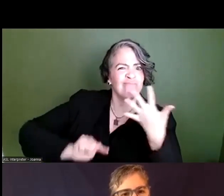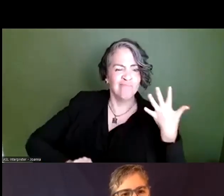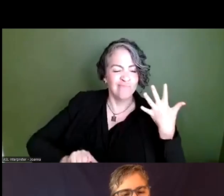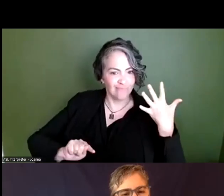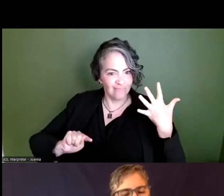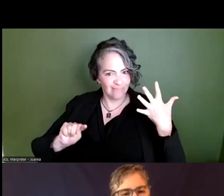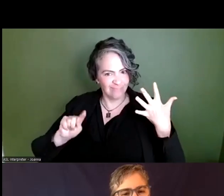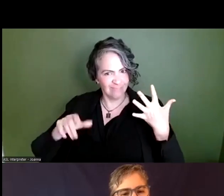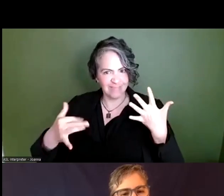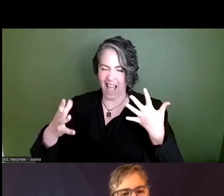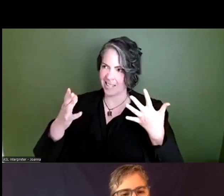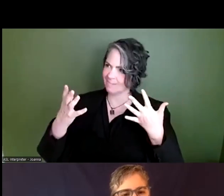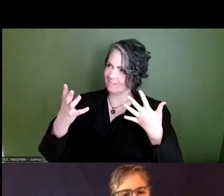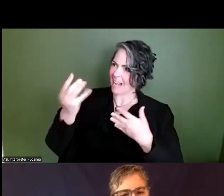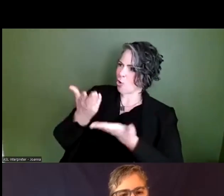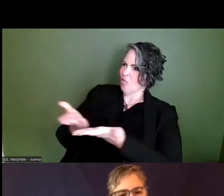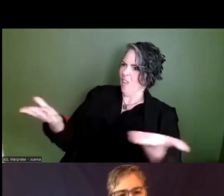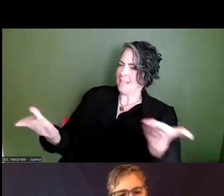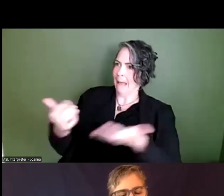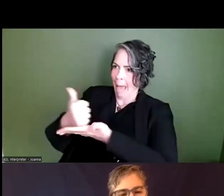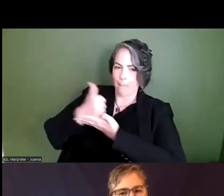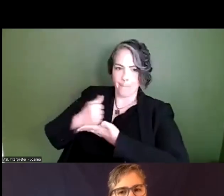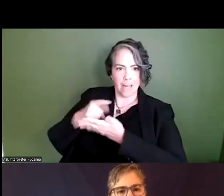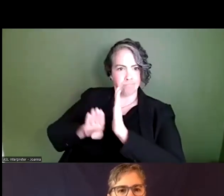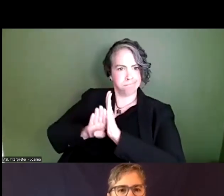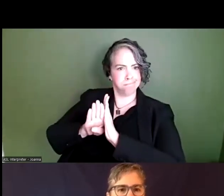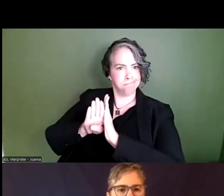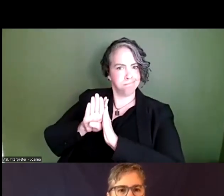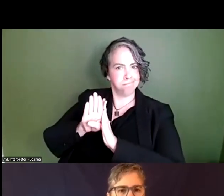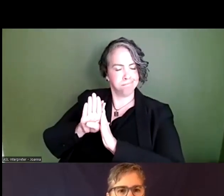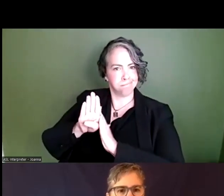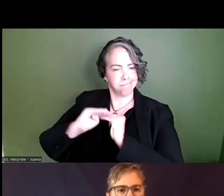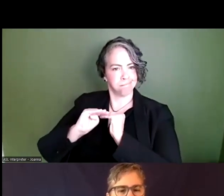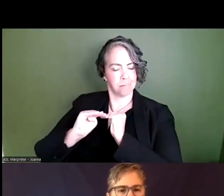I am part of like all these different BSAS funded recovery support centers. We have